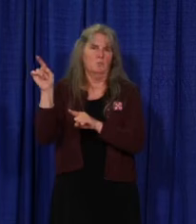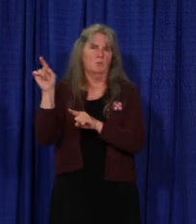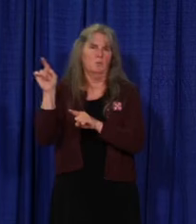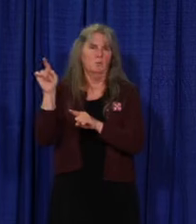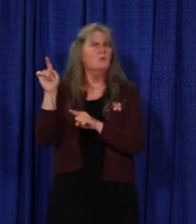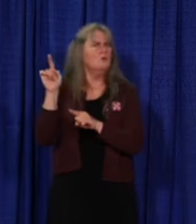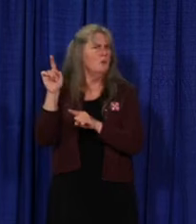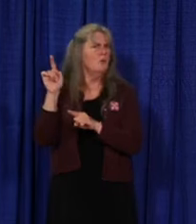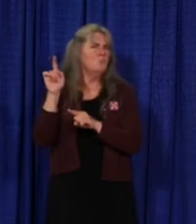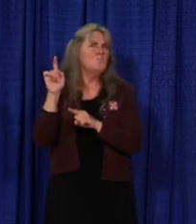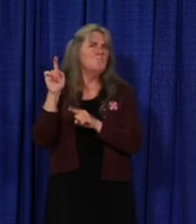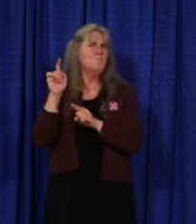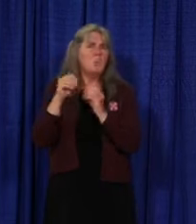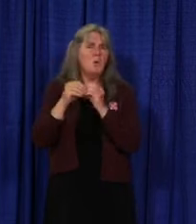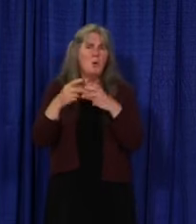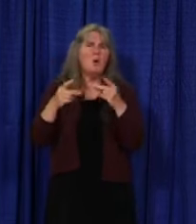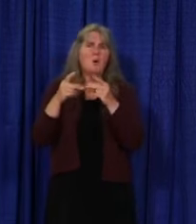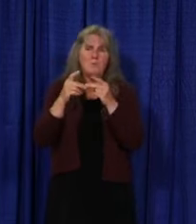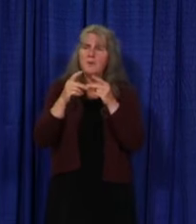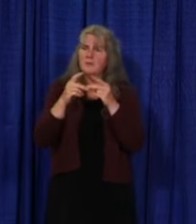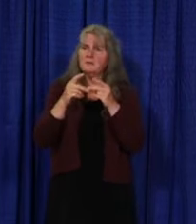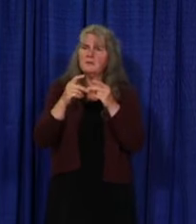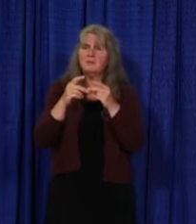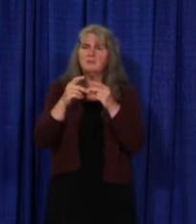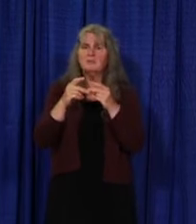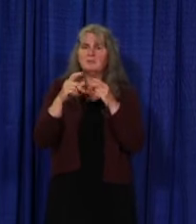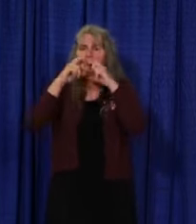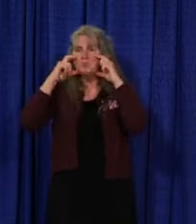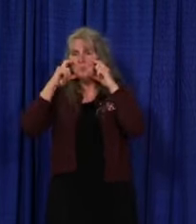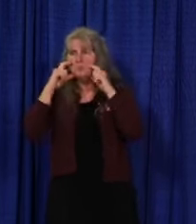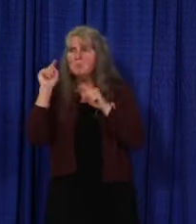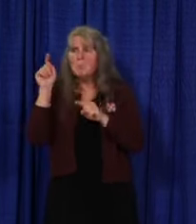growing use.